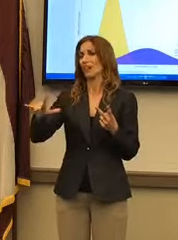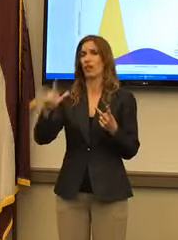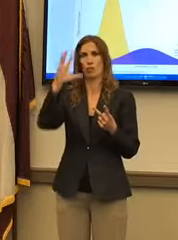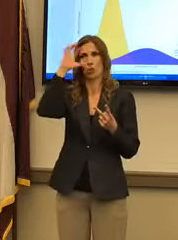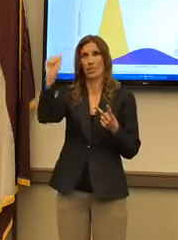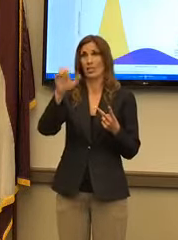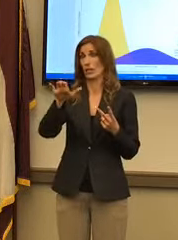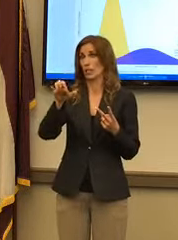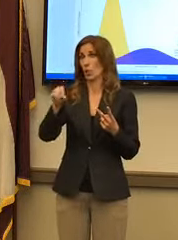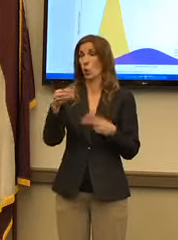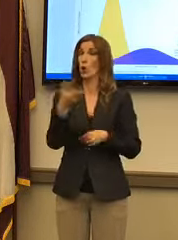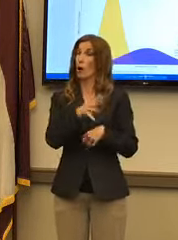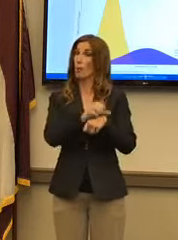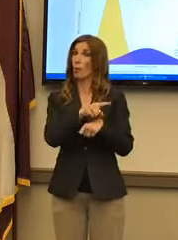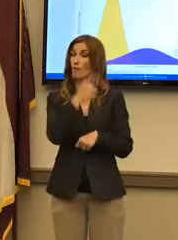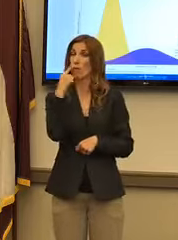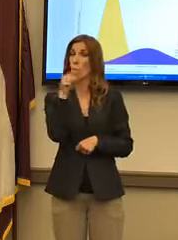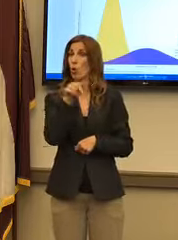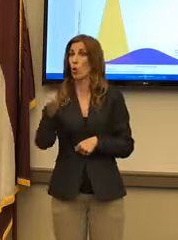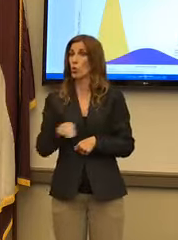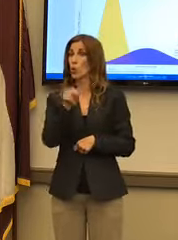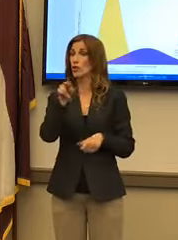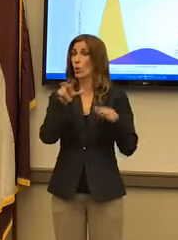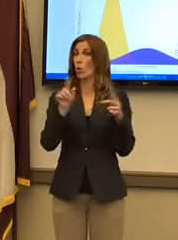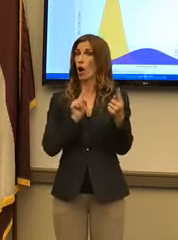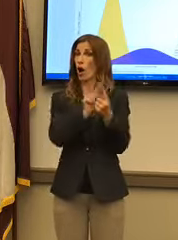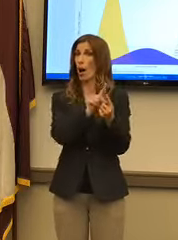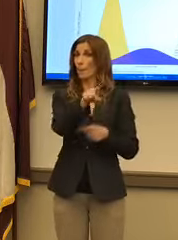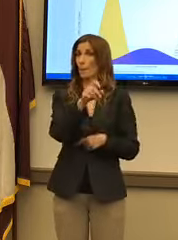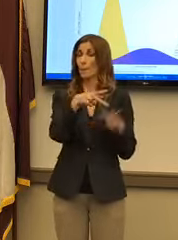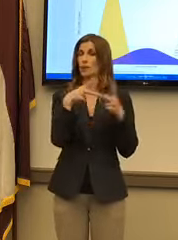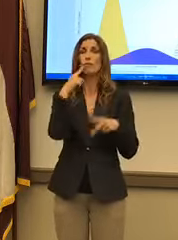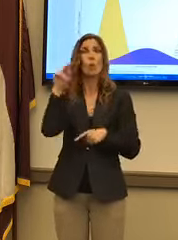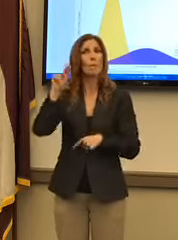appointments for the Norristown walk up site which is for Norristown residents